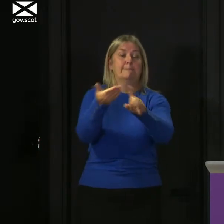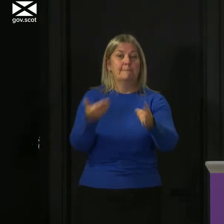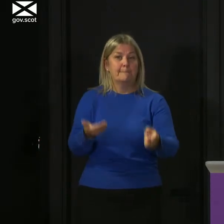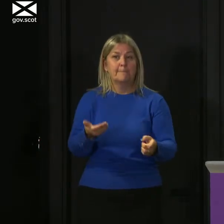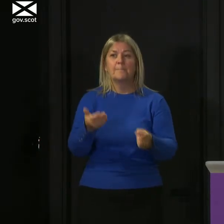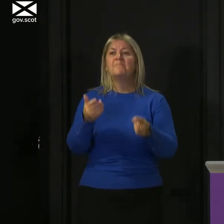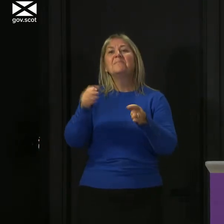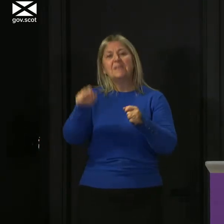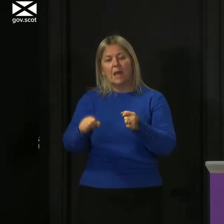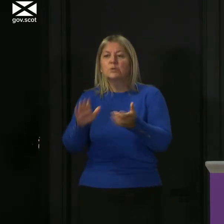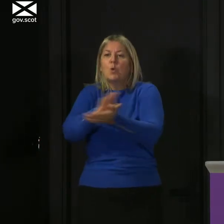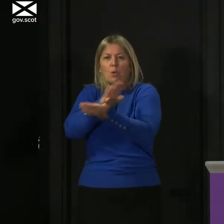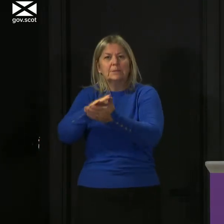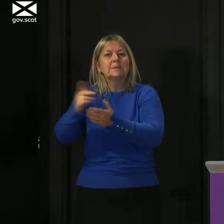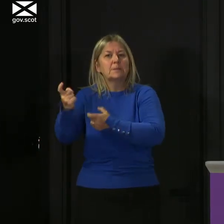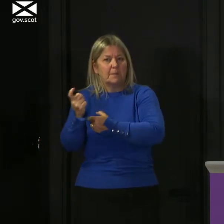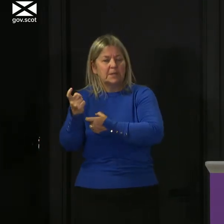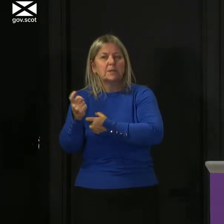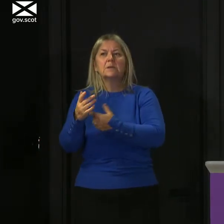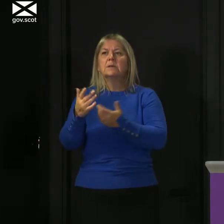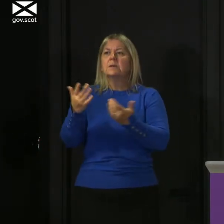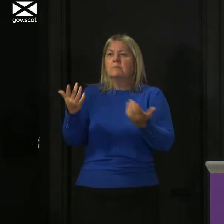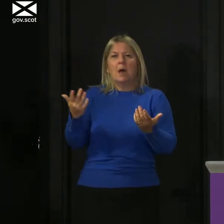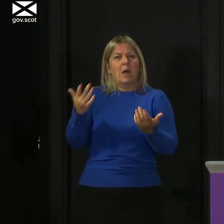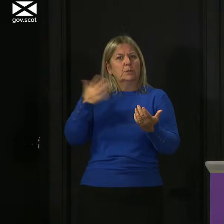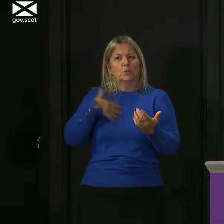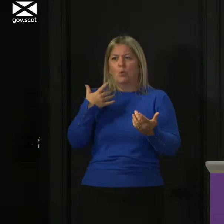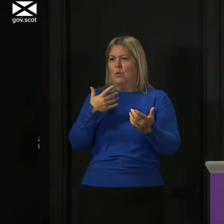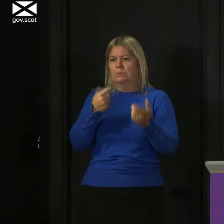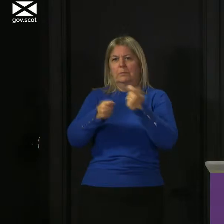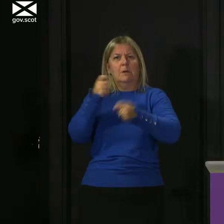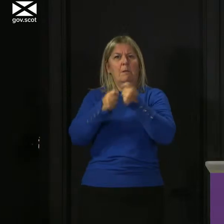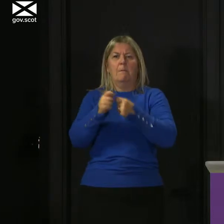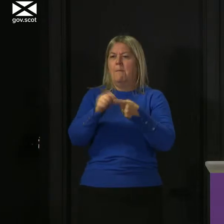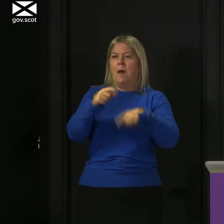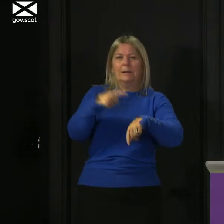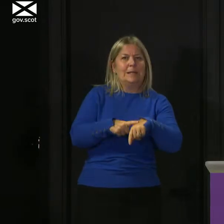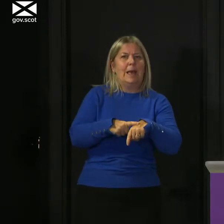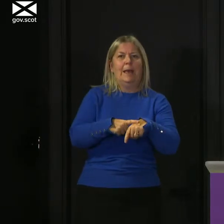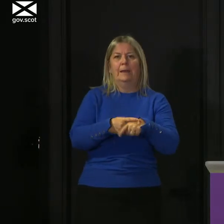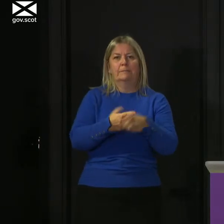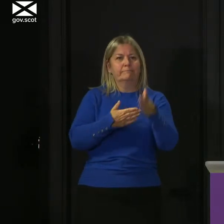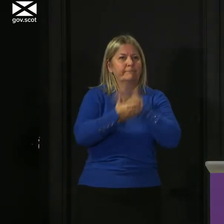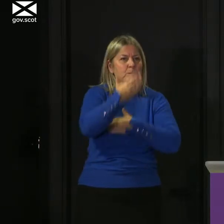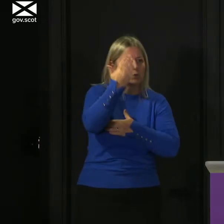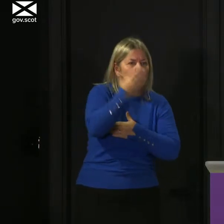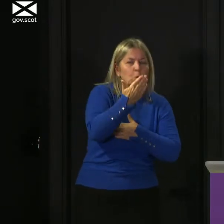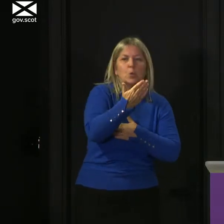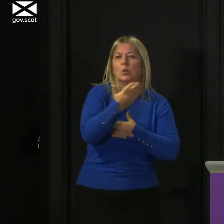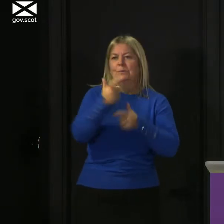or rescheduled holidays or a move to blended learning. So let me be clear about that. The